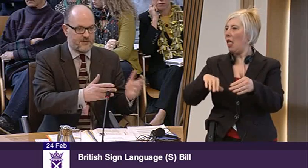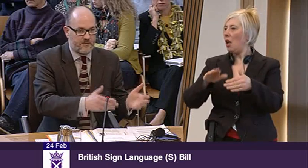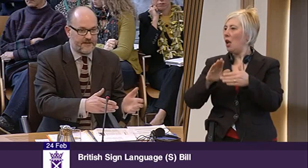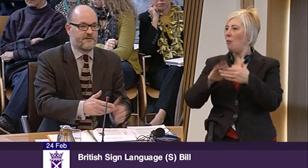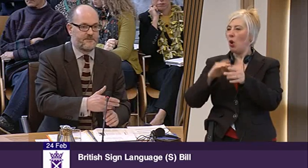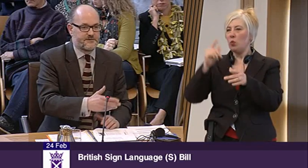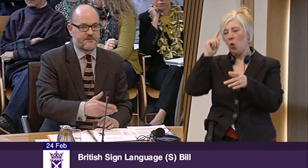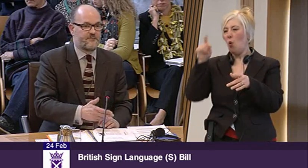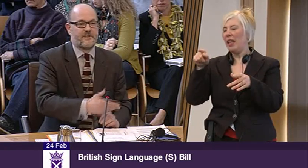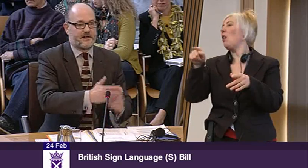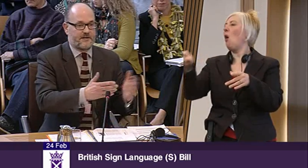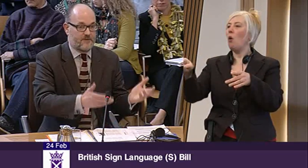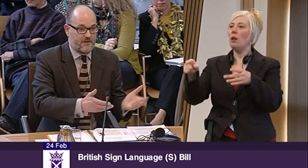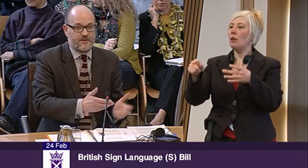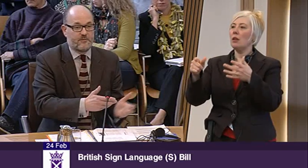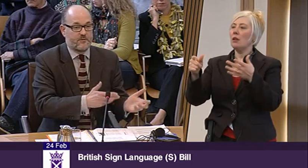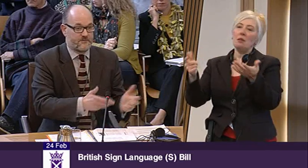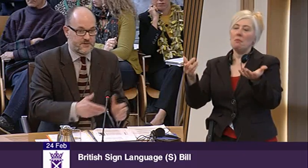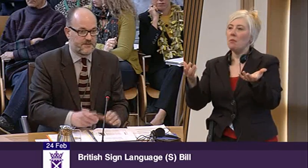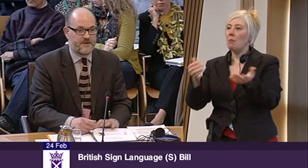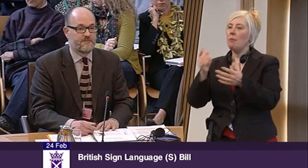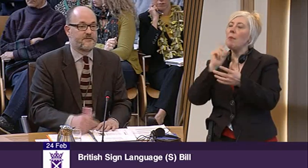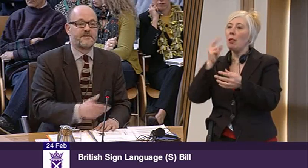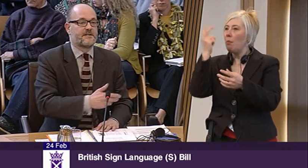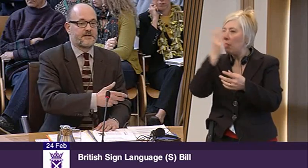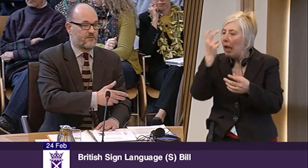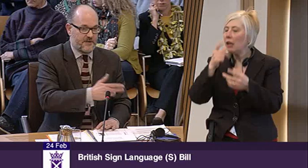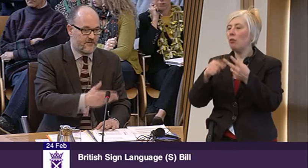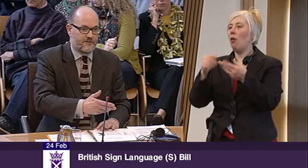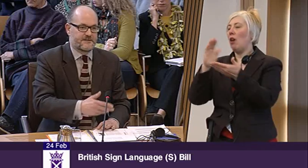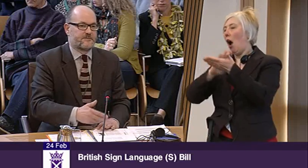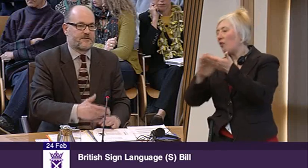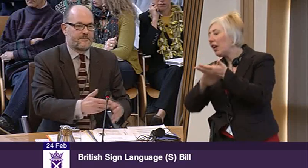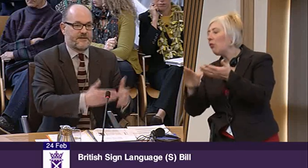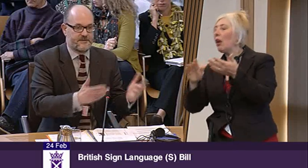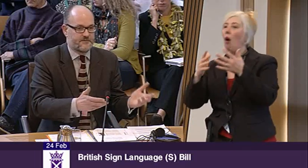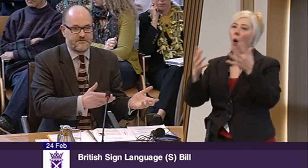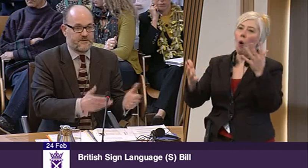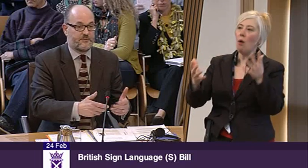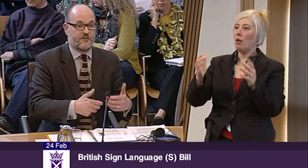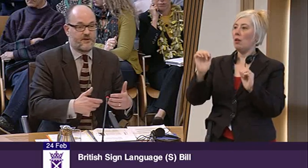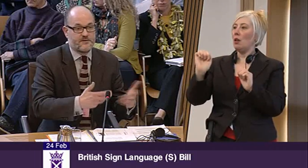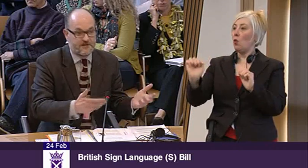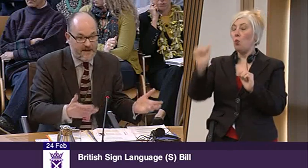know the number of people with a visual impairment, we know the number of people who use Makaton